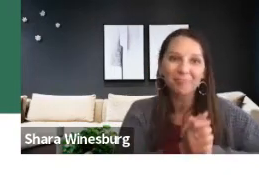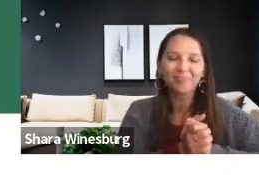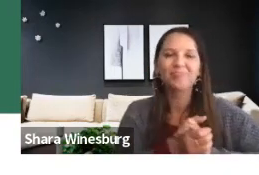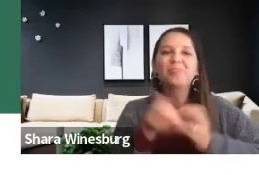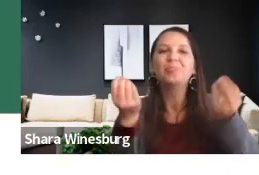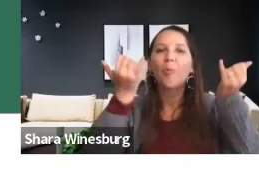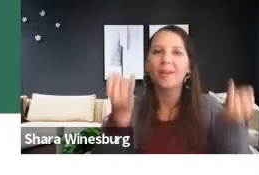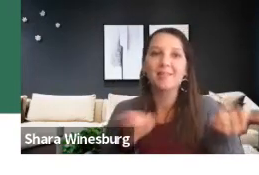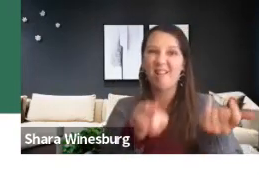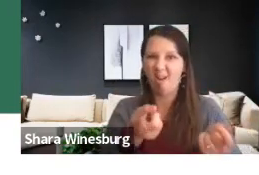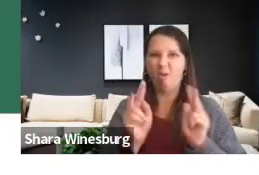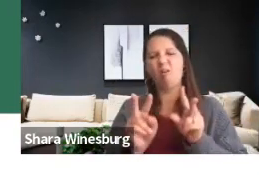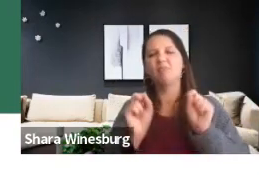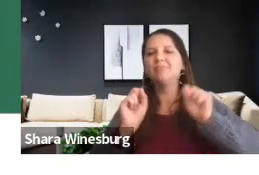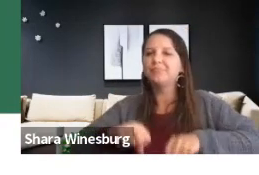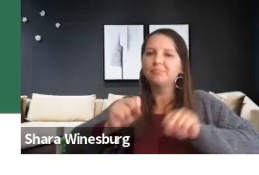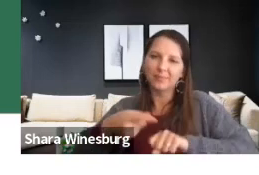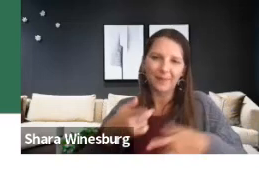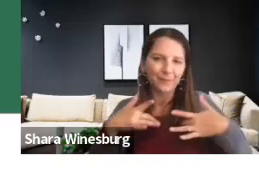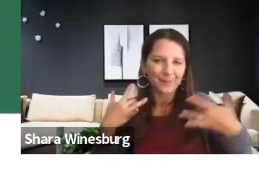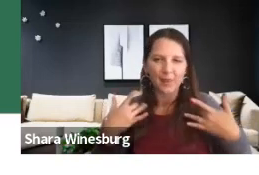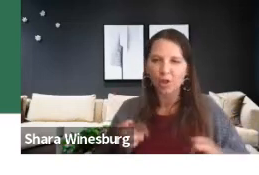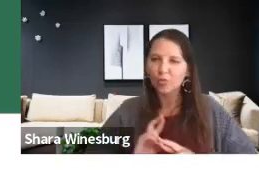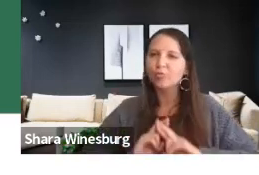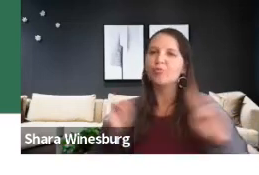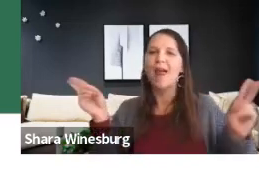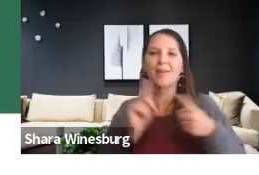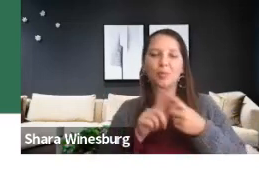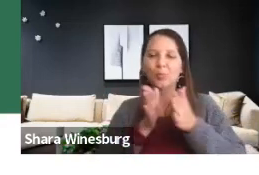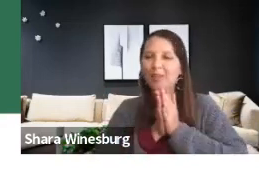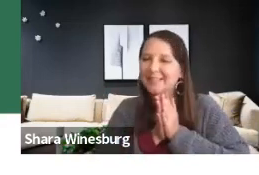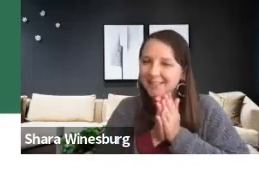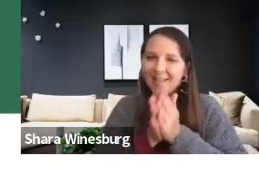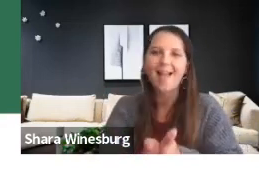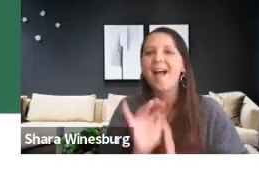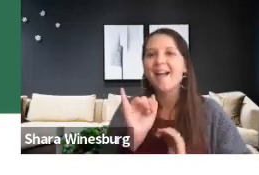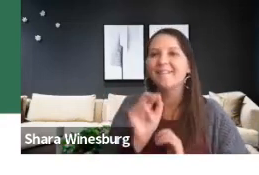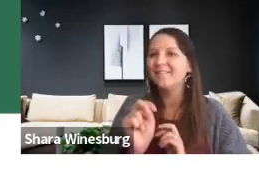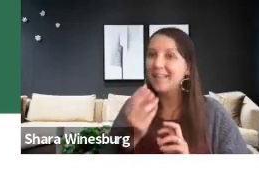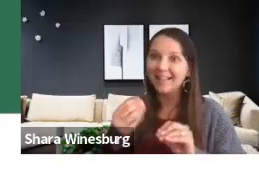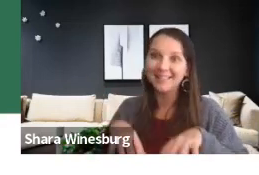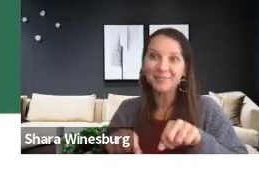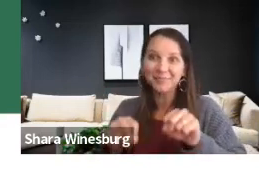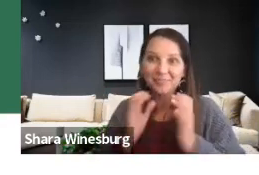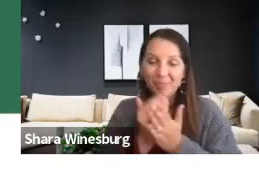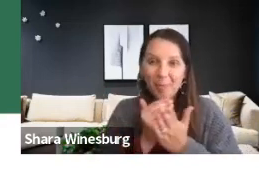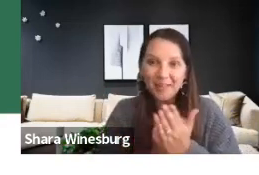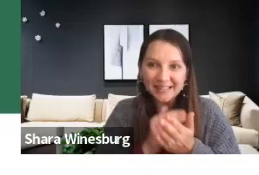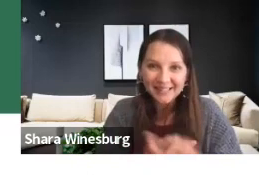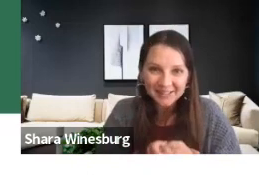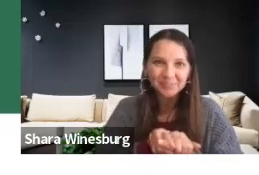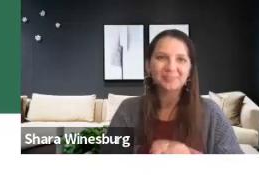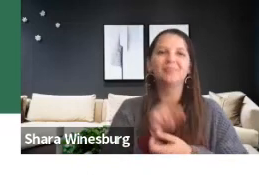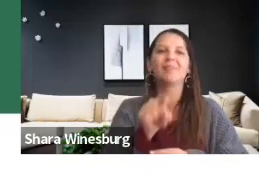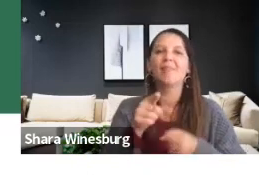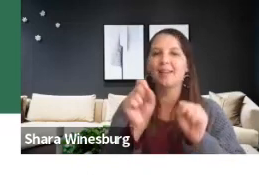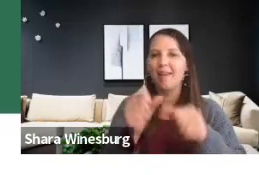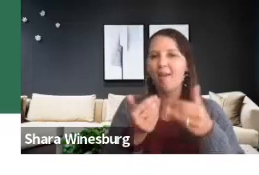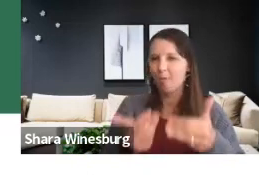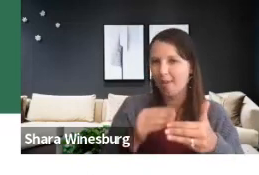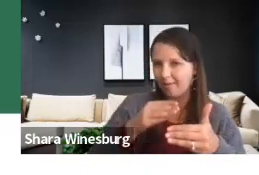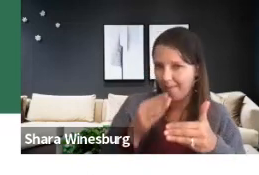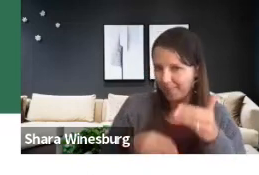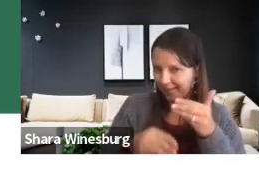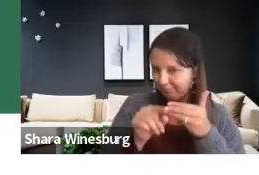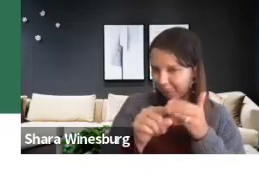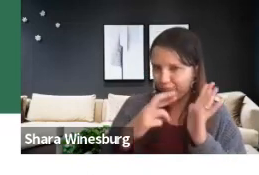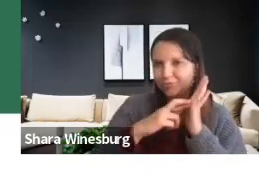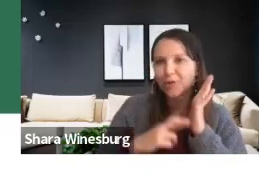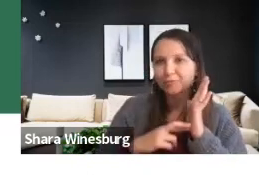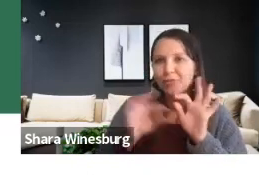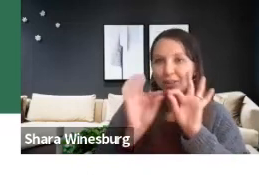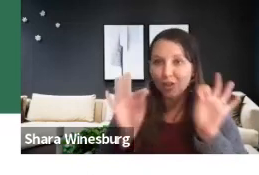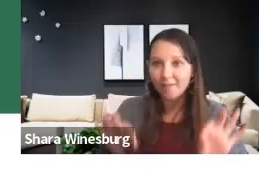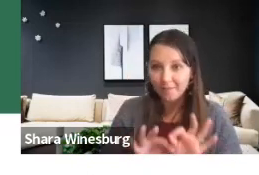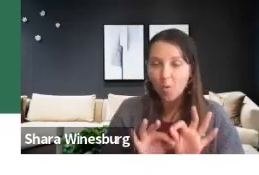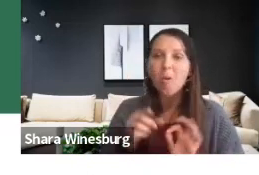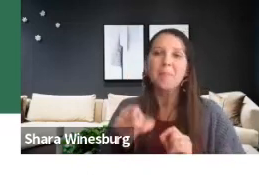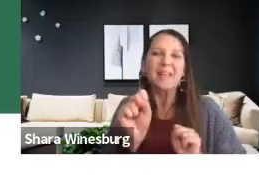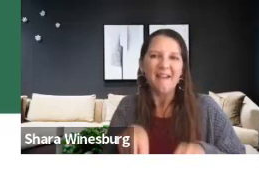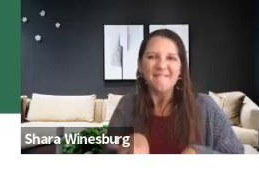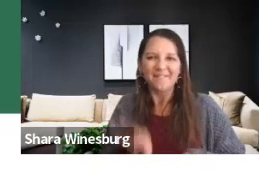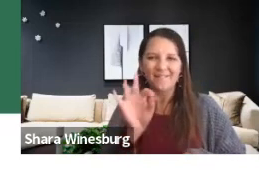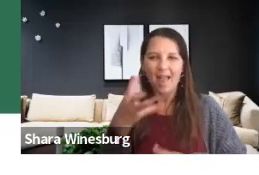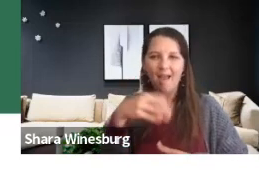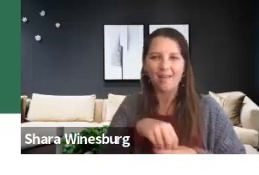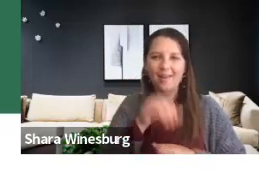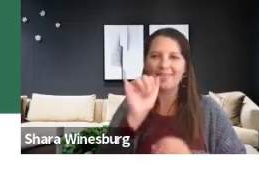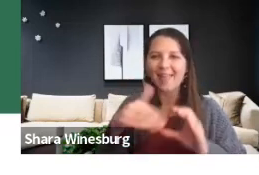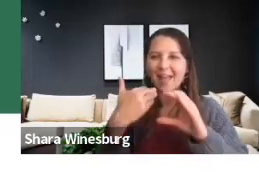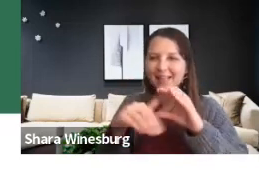process. If you are feeling ready and willing to dive in, please complete the registration form,